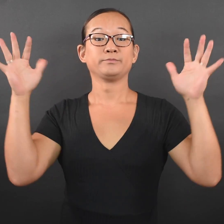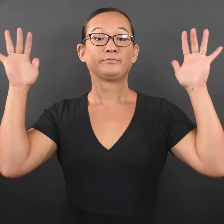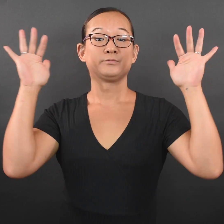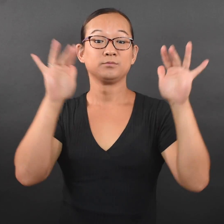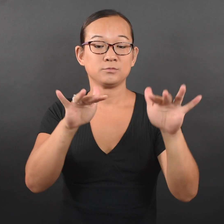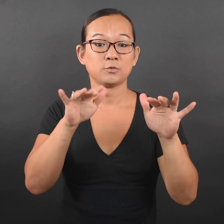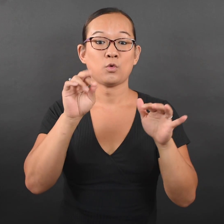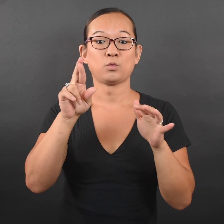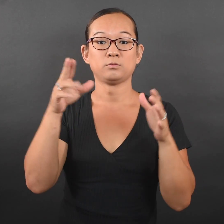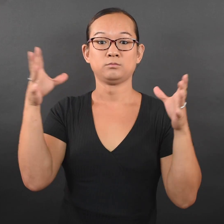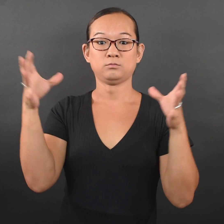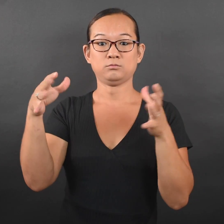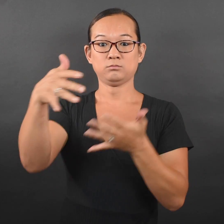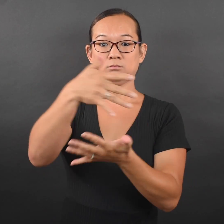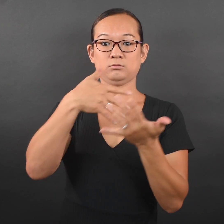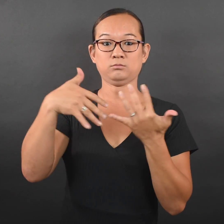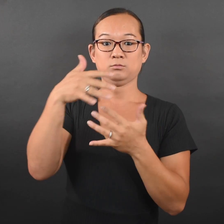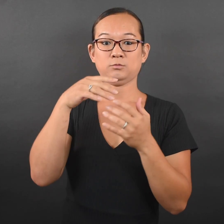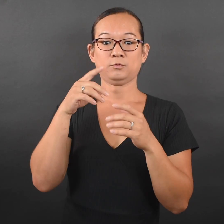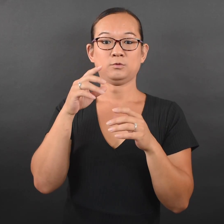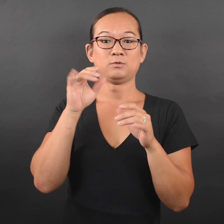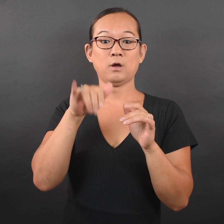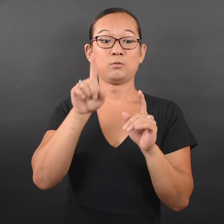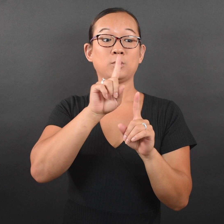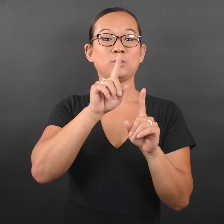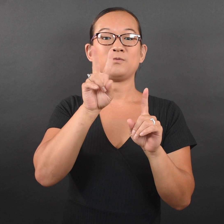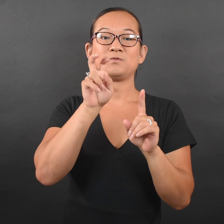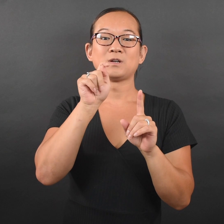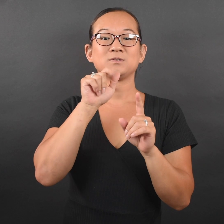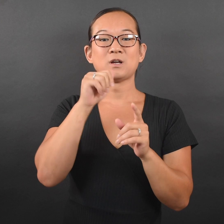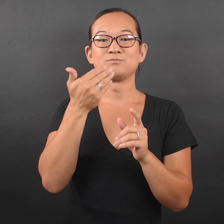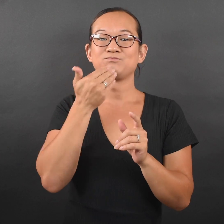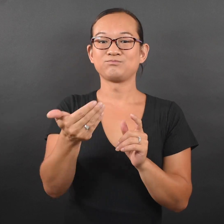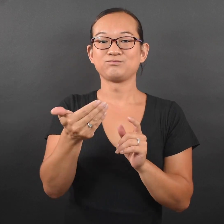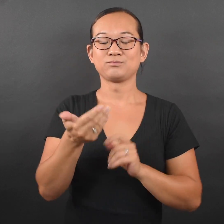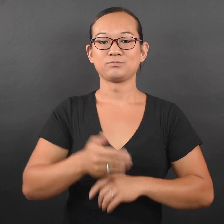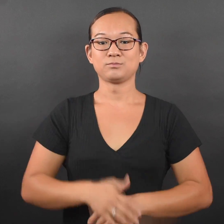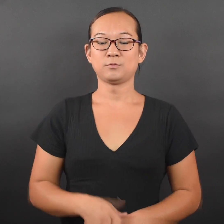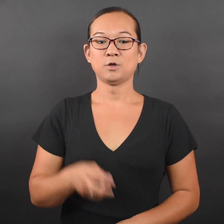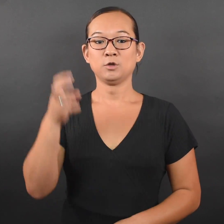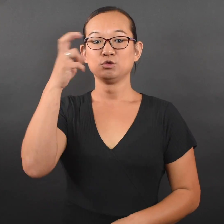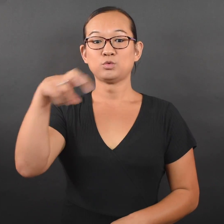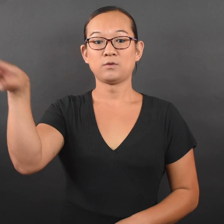attending large gatherings or being in crowded or poorly-ventilated indoor settings.